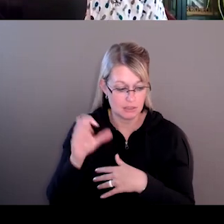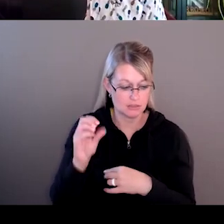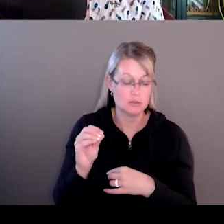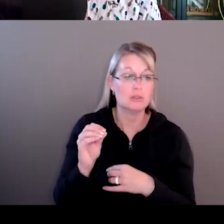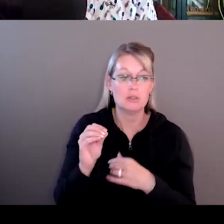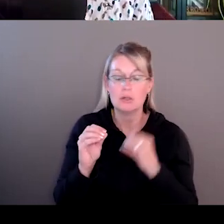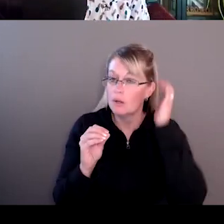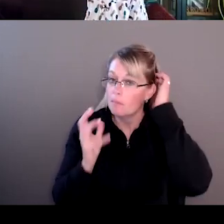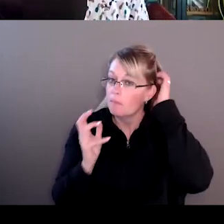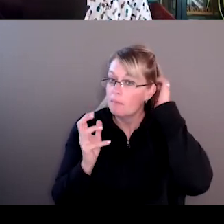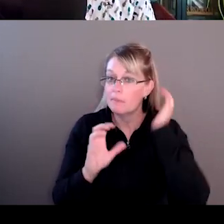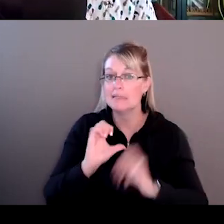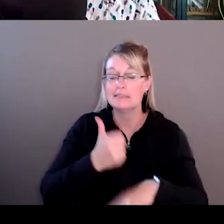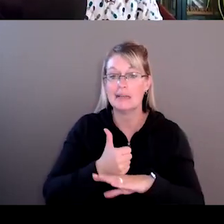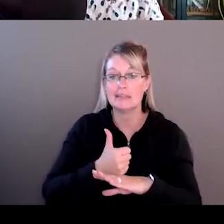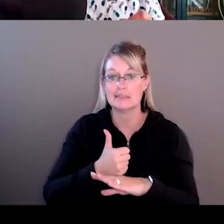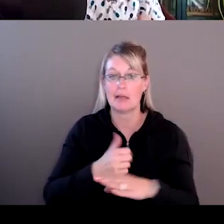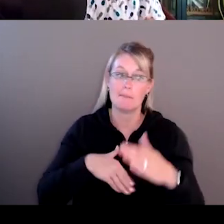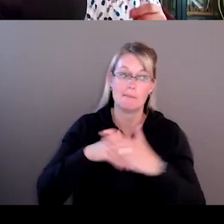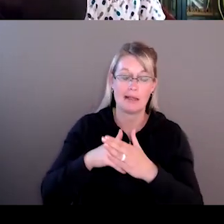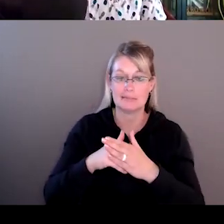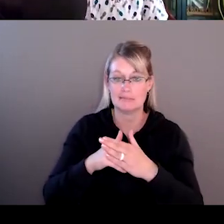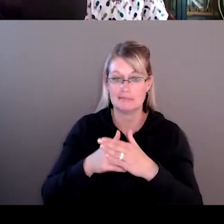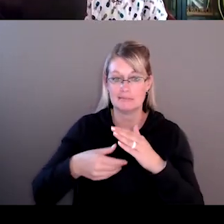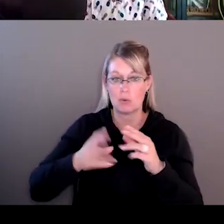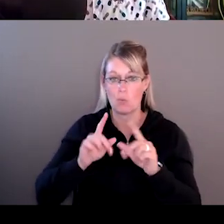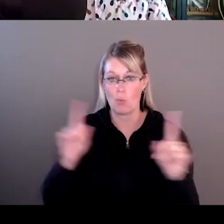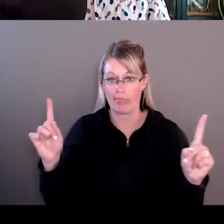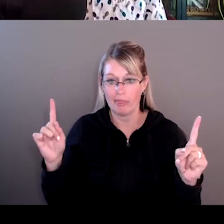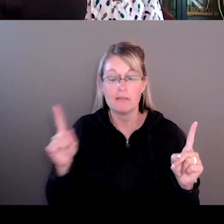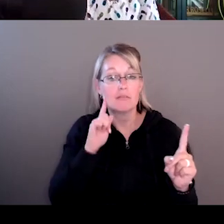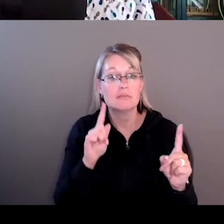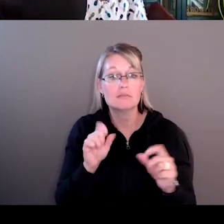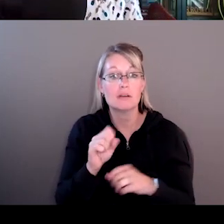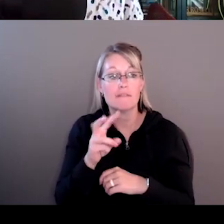some max widths on the header cells. There was widths can be a combination of viewpoint units,